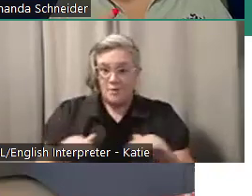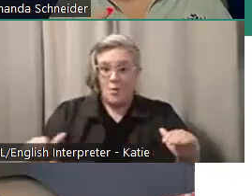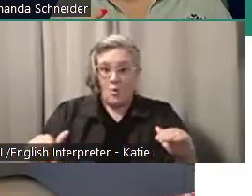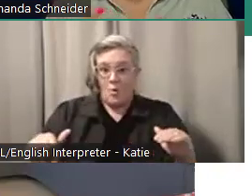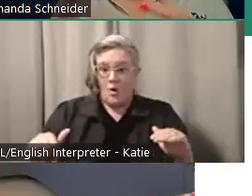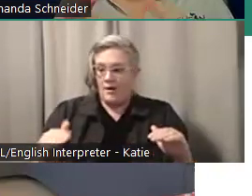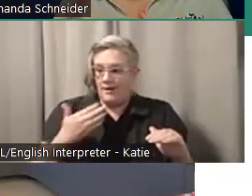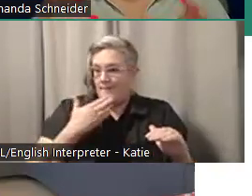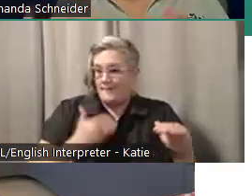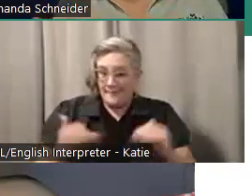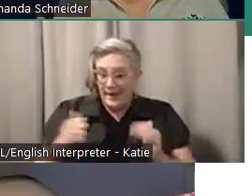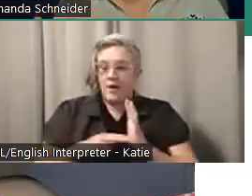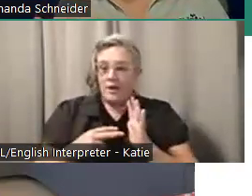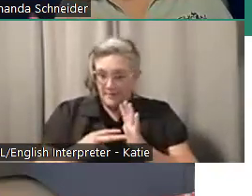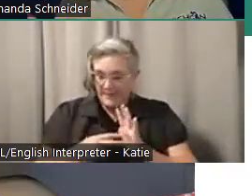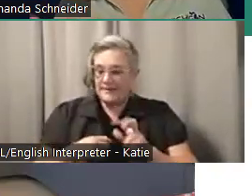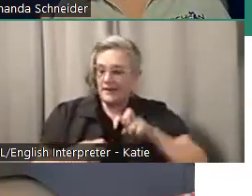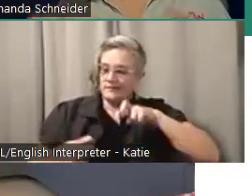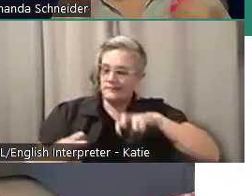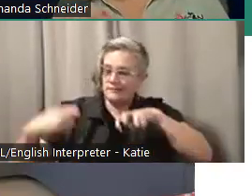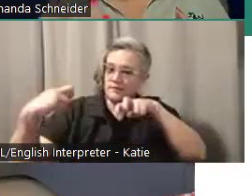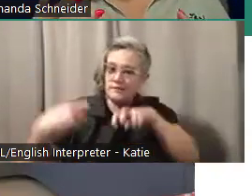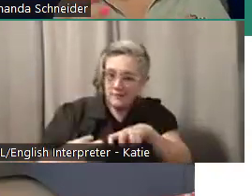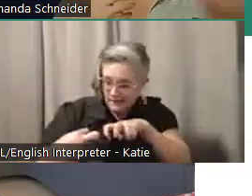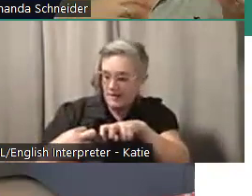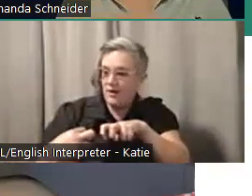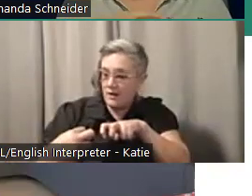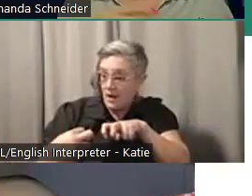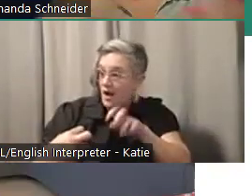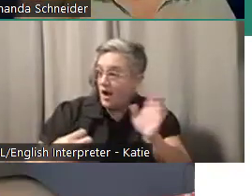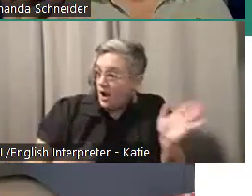So that your child can be facing you, and you then can hold the book,